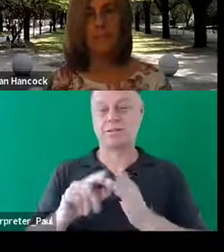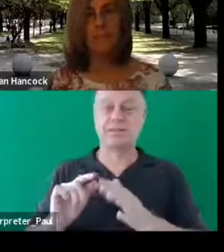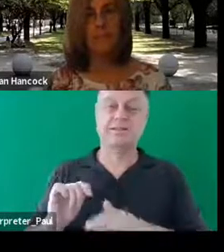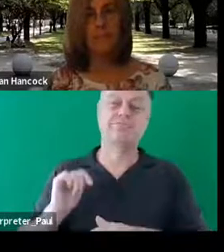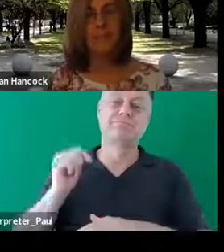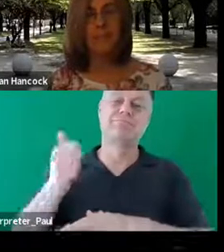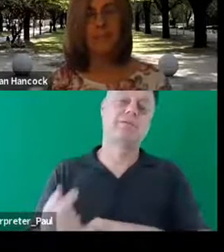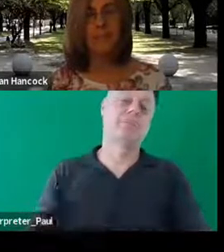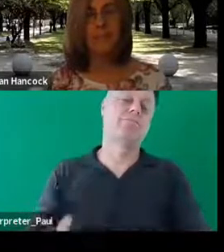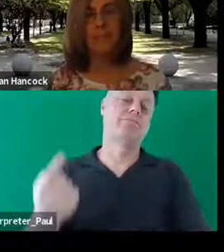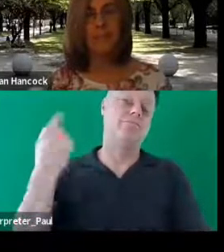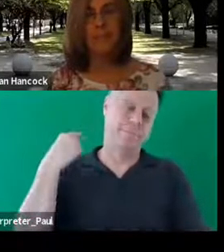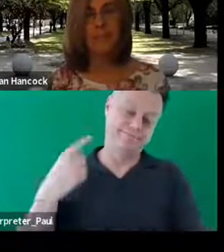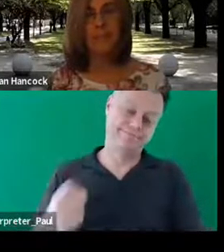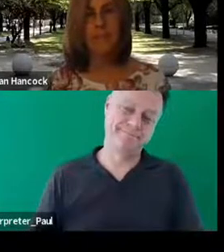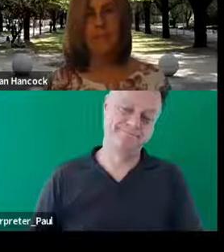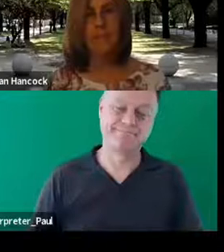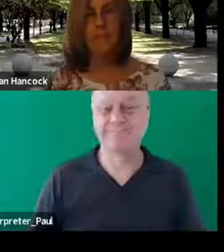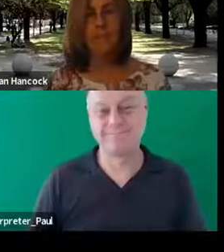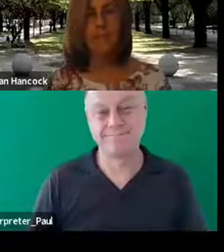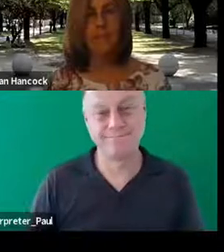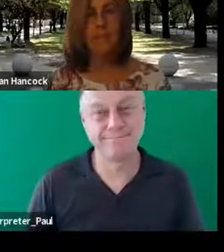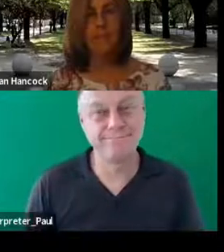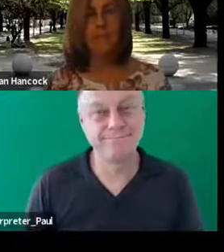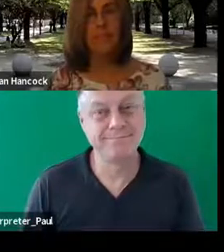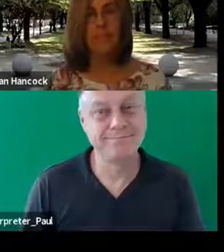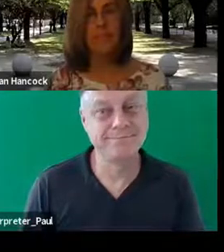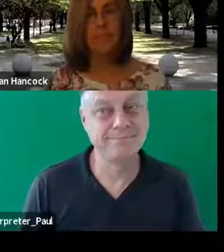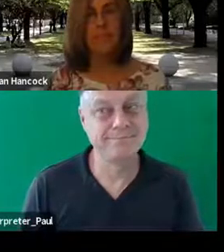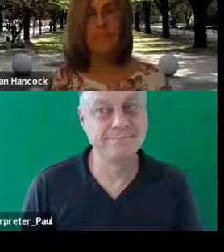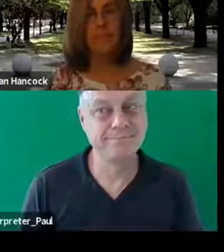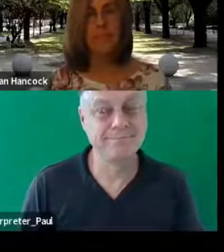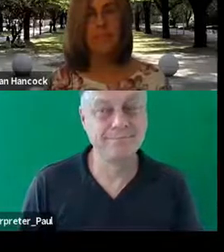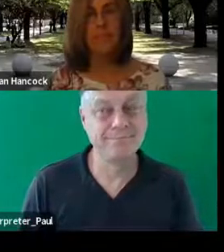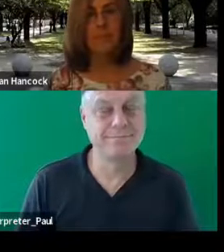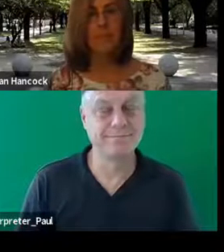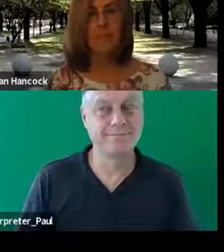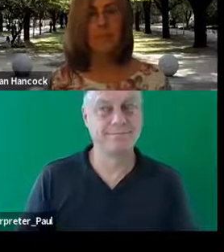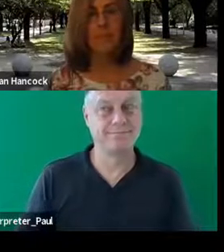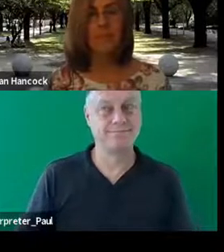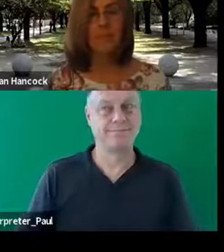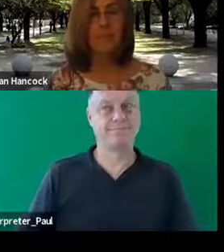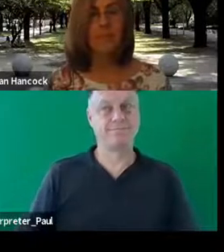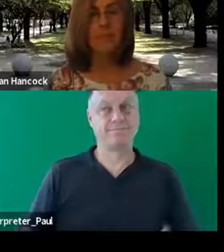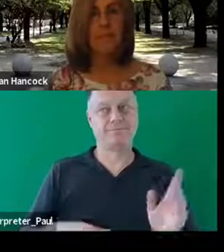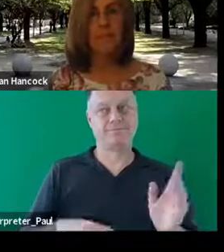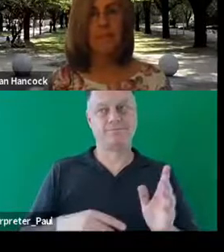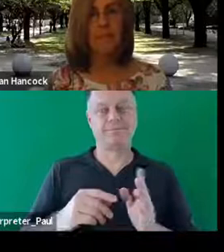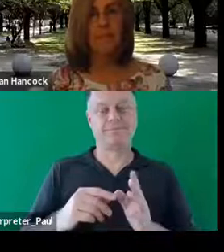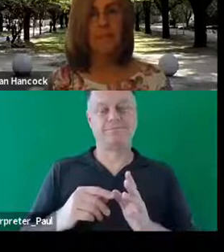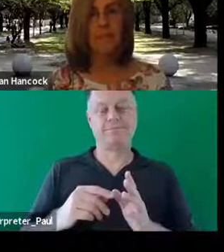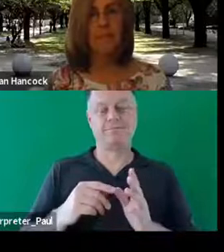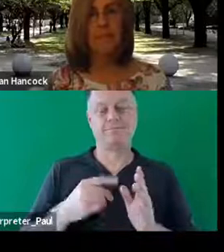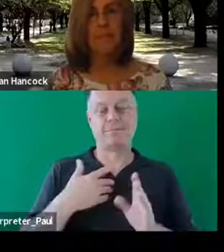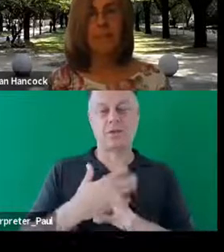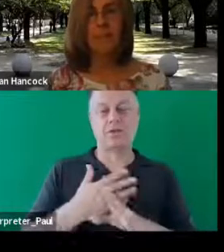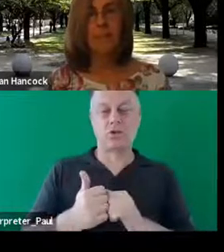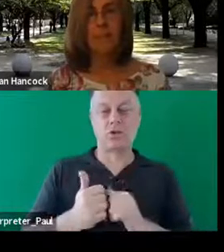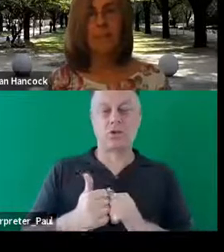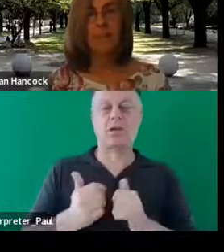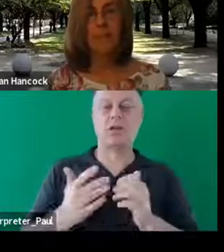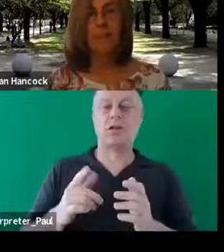And I know that she did allow the community of practice to have her PowerPoint presentation,